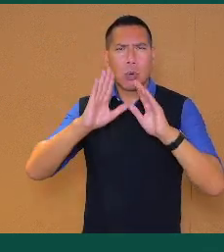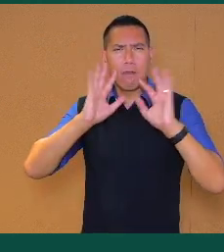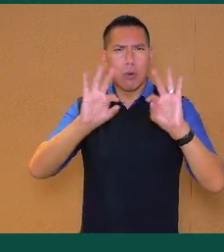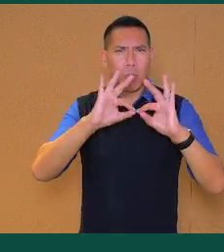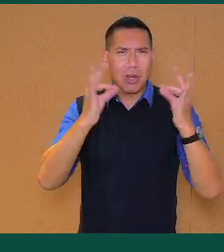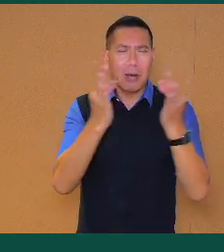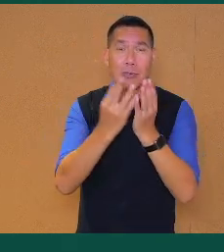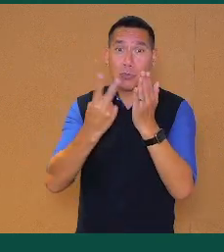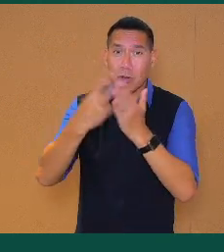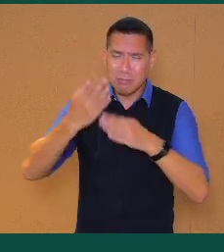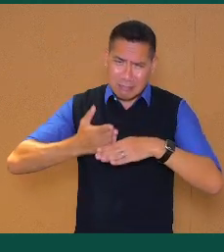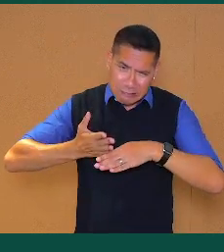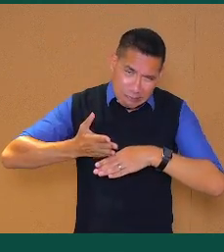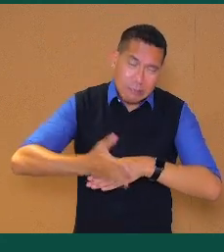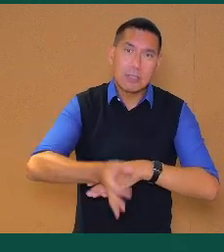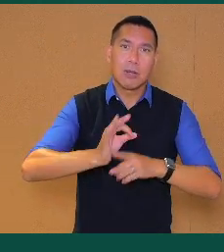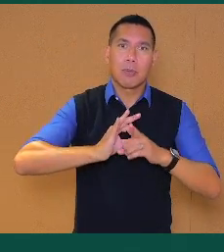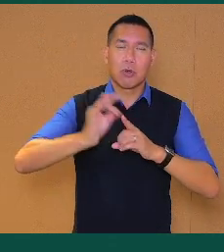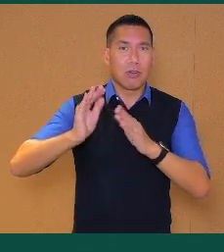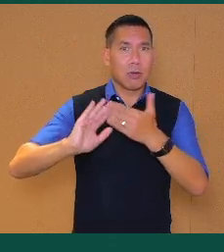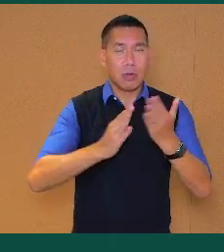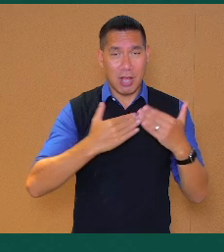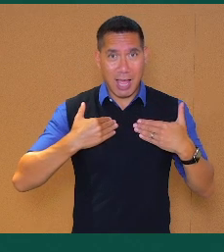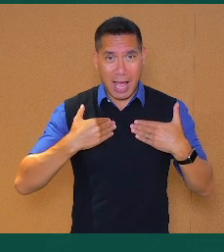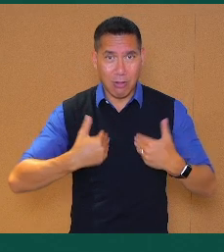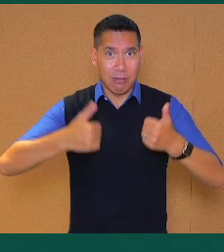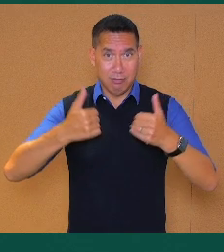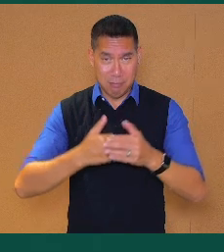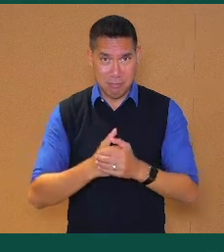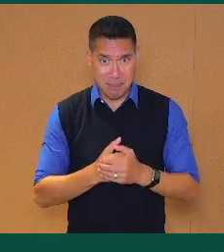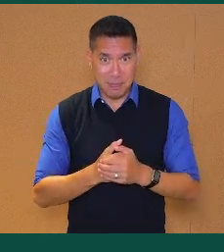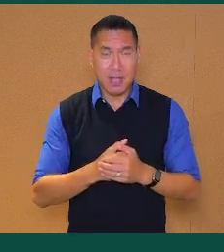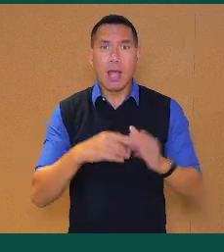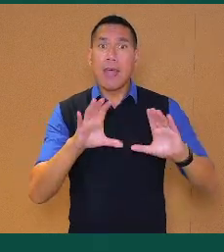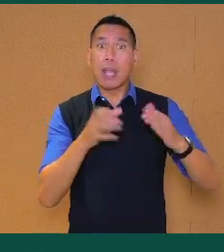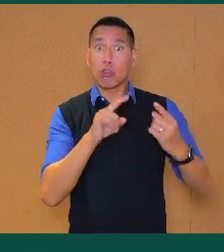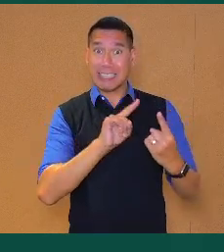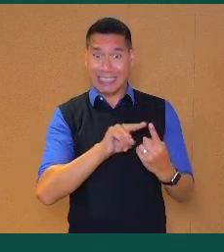There are many incredible organisations and programs working hard to improve community health and well-being. This category recognises the health promotion organisational